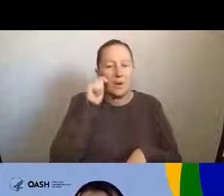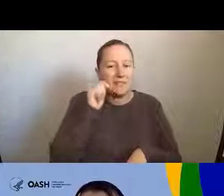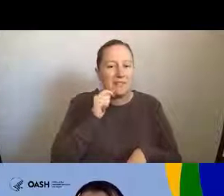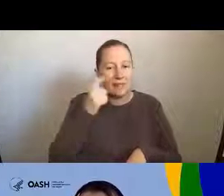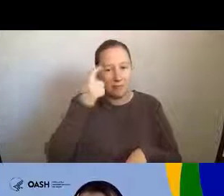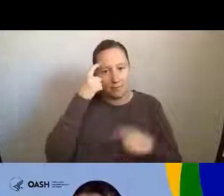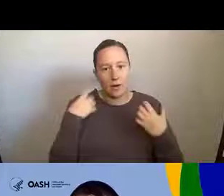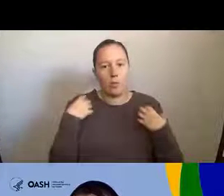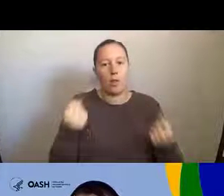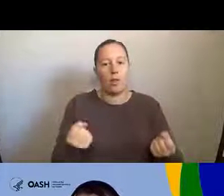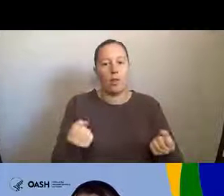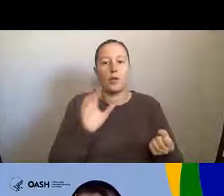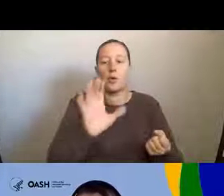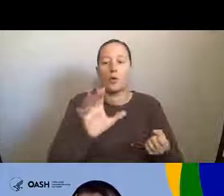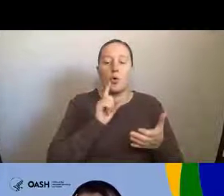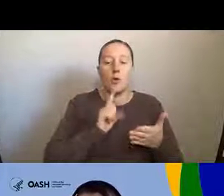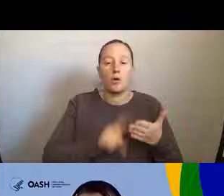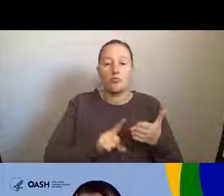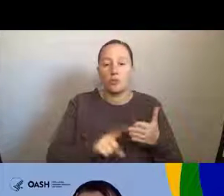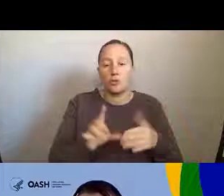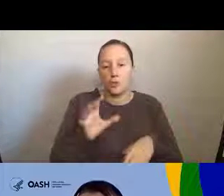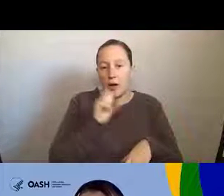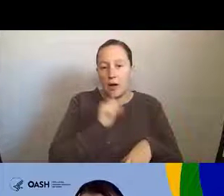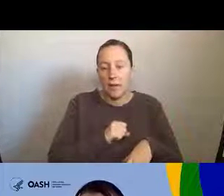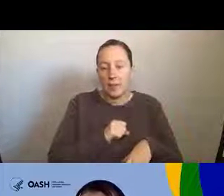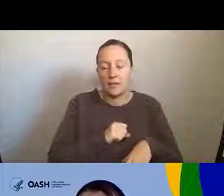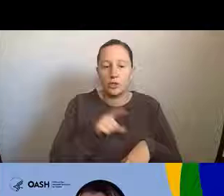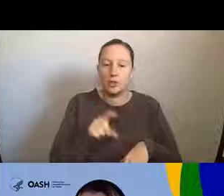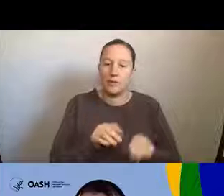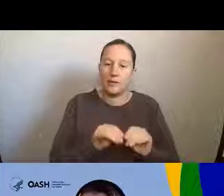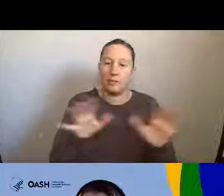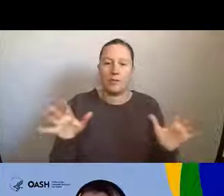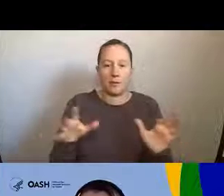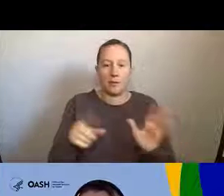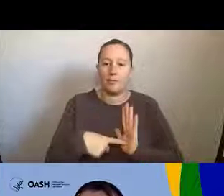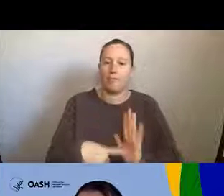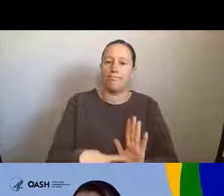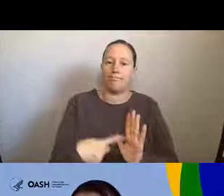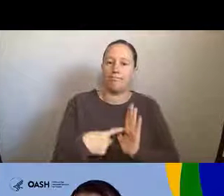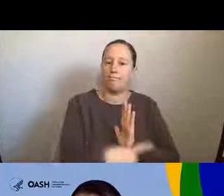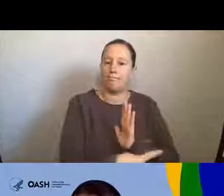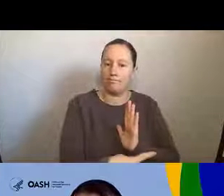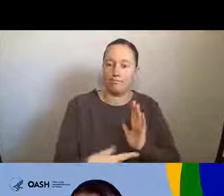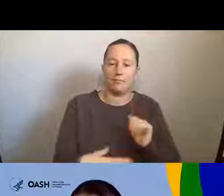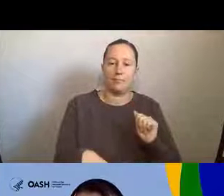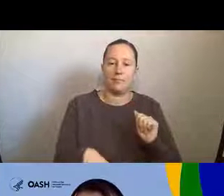your research hypothesis should be clearly stated to reflect this. This is incredibly basic,